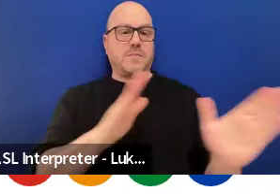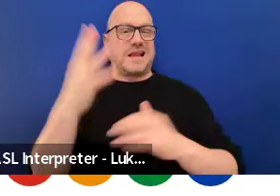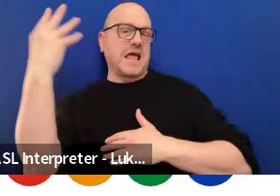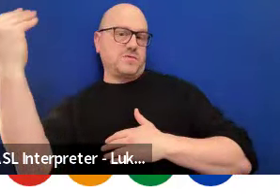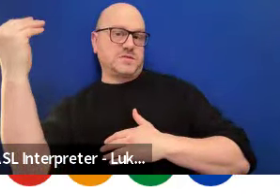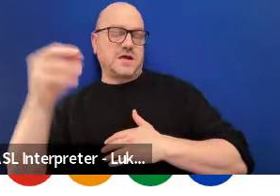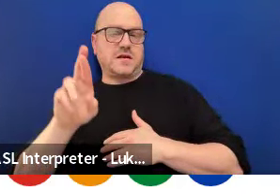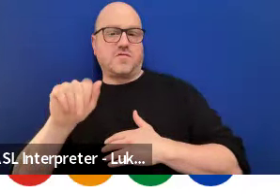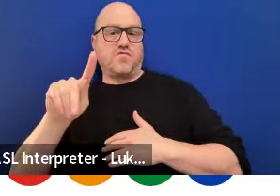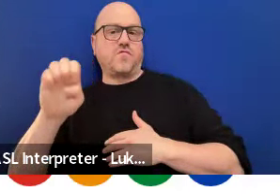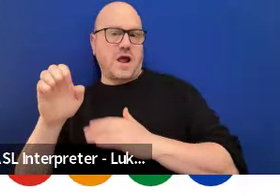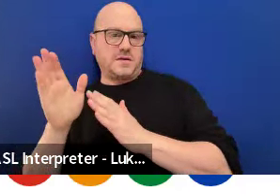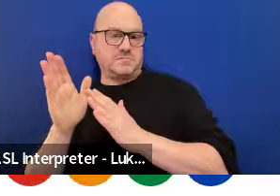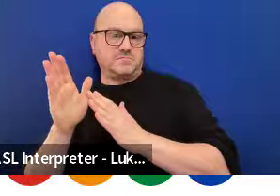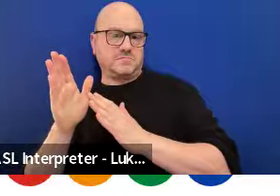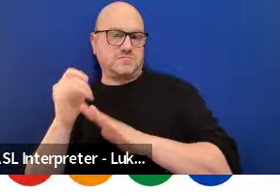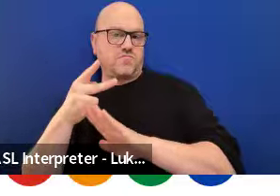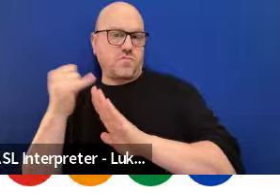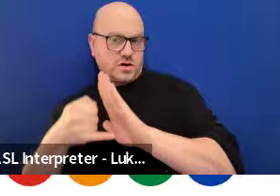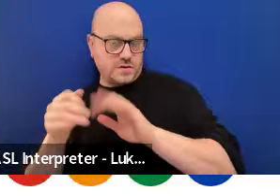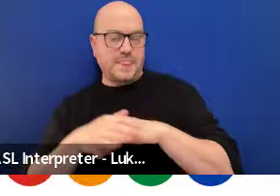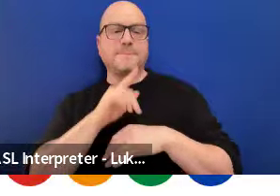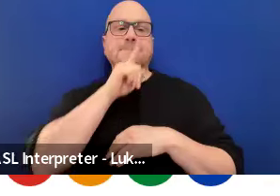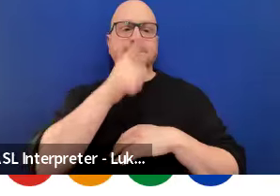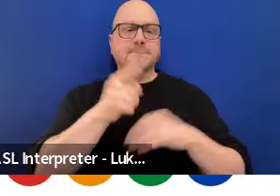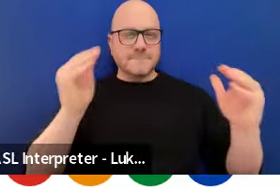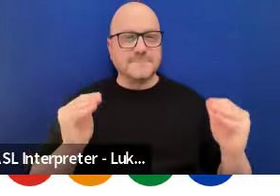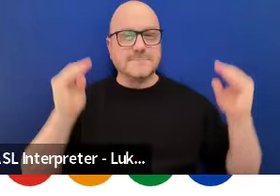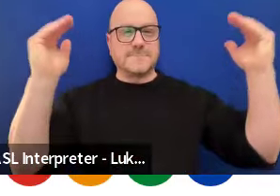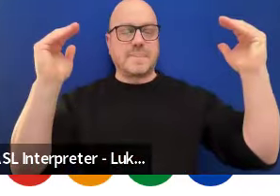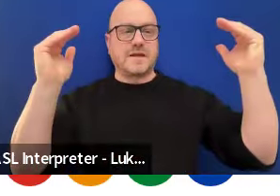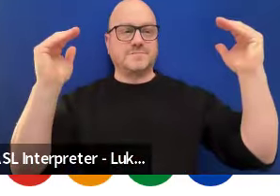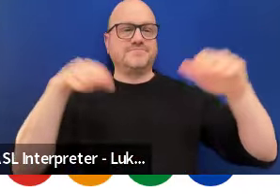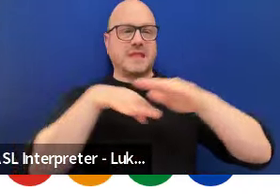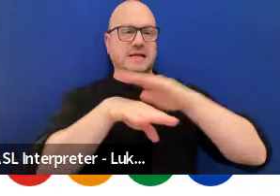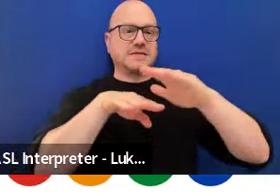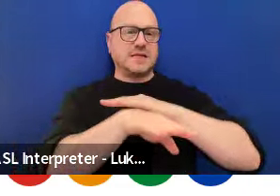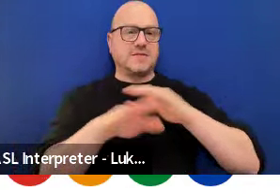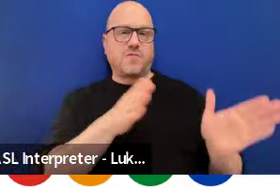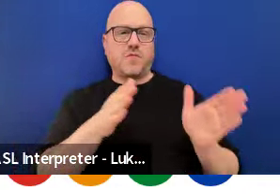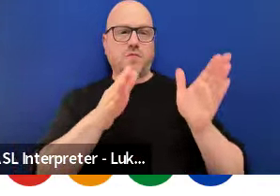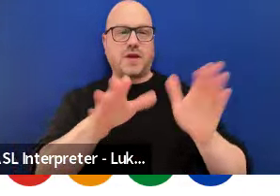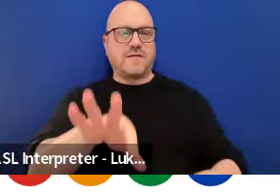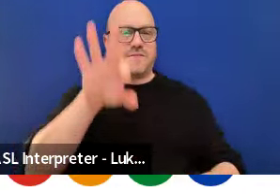INITIATIVE THAT IS GOING TO BE IN THE ACCESSIBILITY WORKPLAN